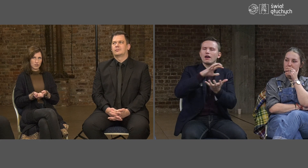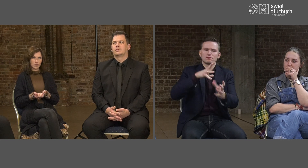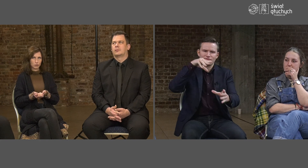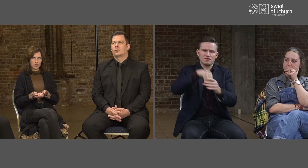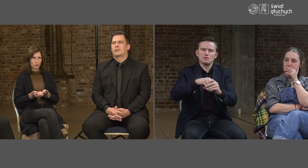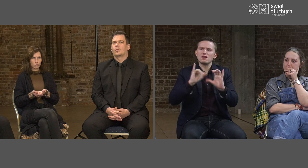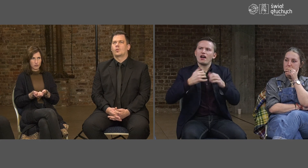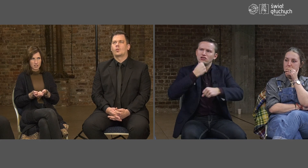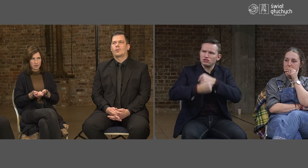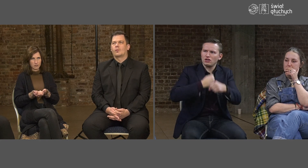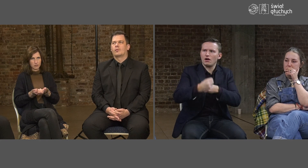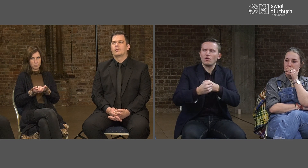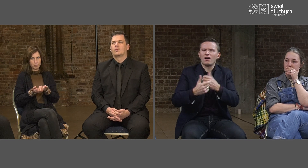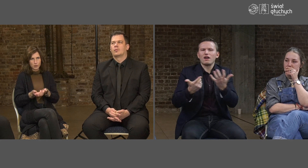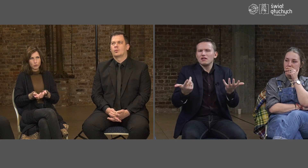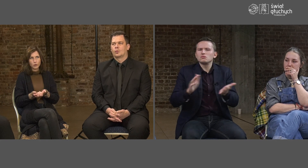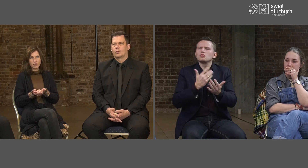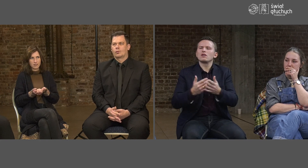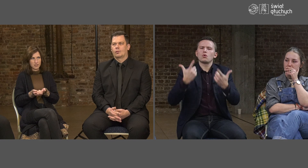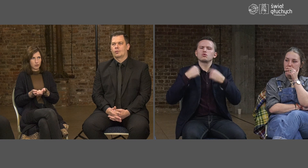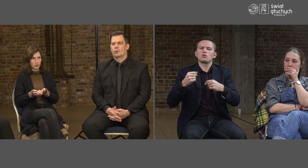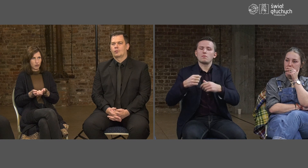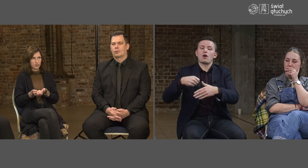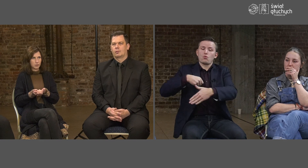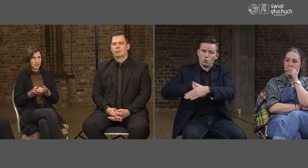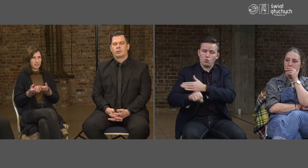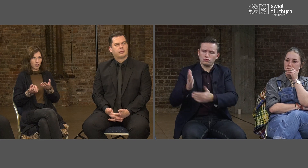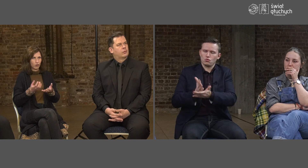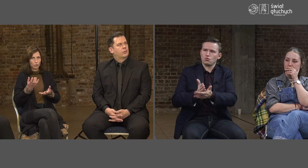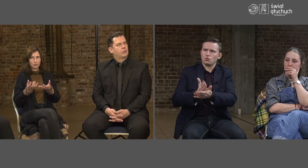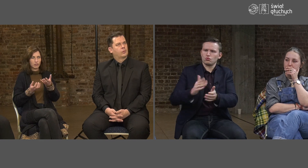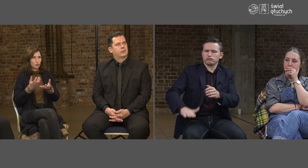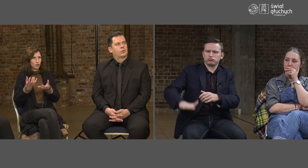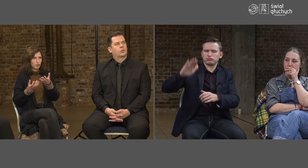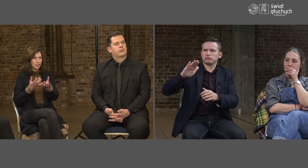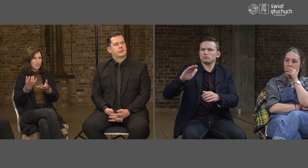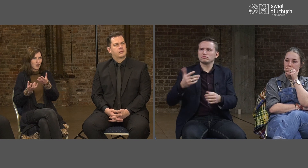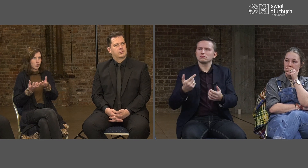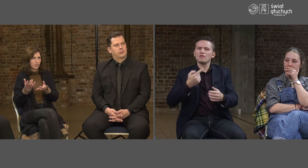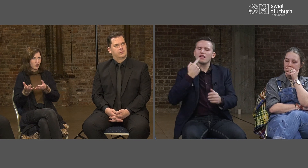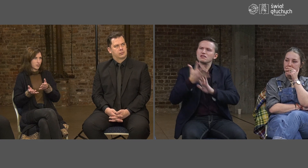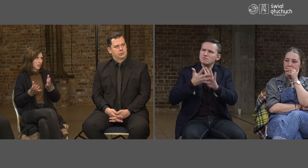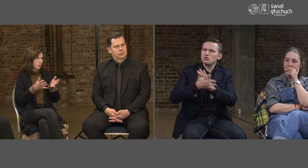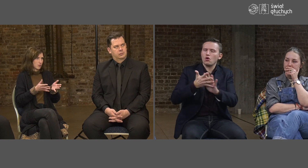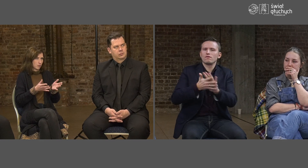as a native sign language user, just like we have "hearing people" as a term for those who can hear.